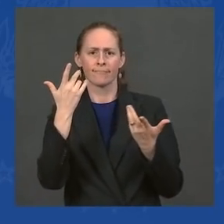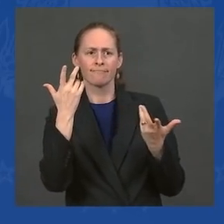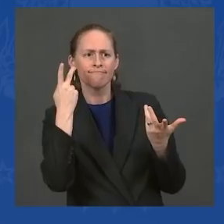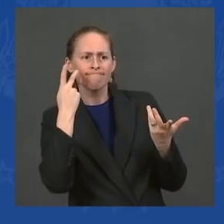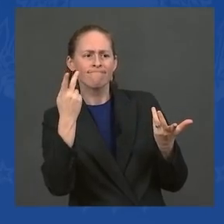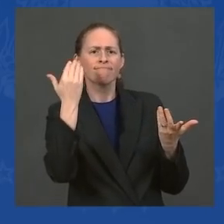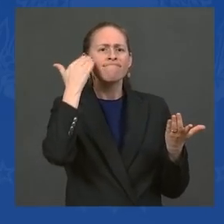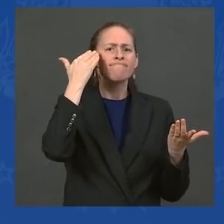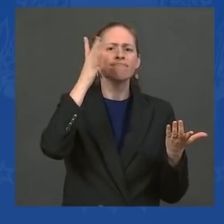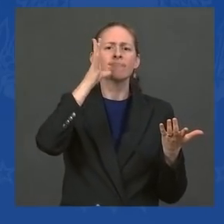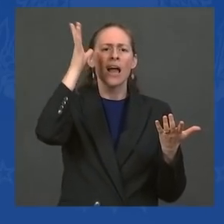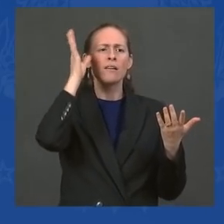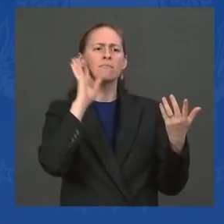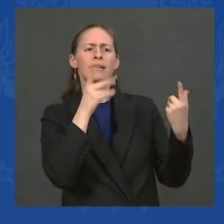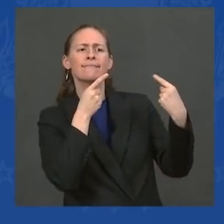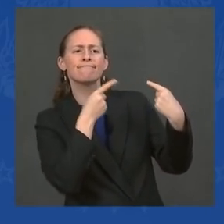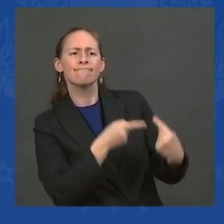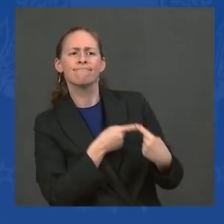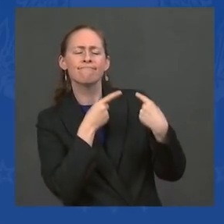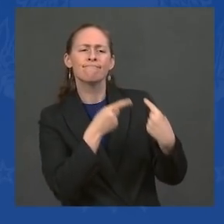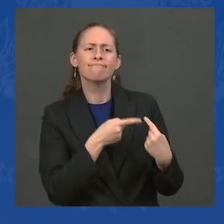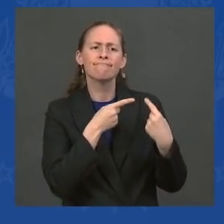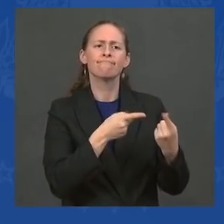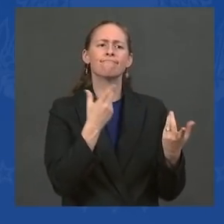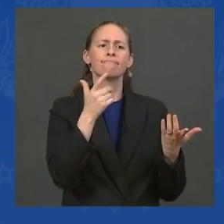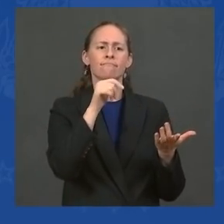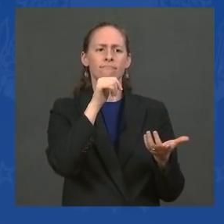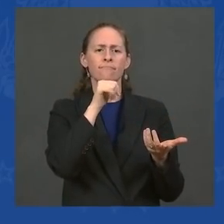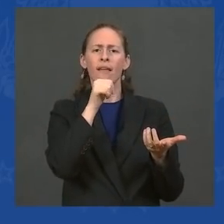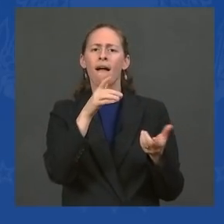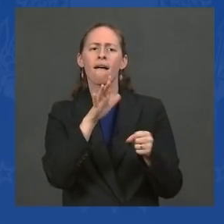a million fewer words spoken -- not different words -- spoken --